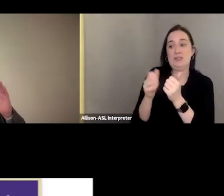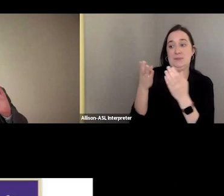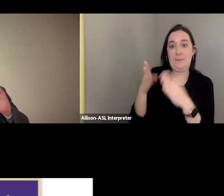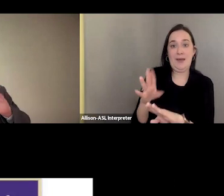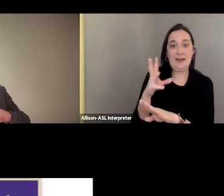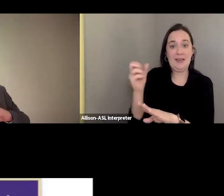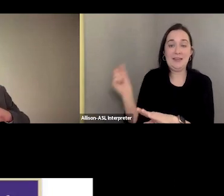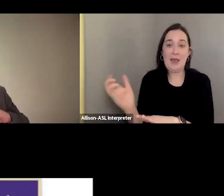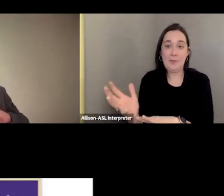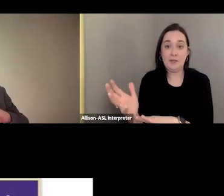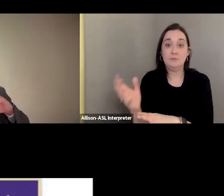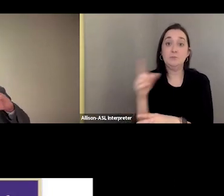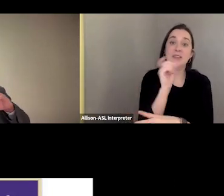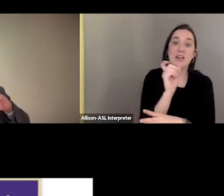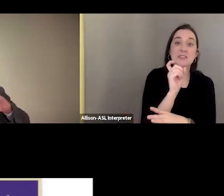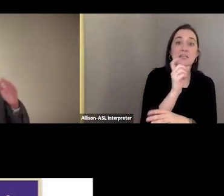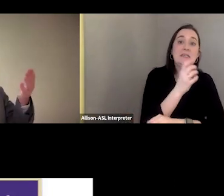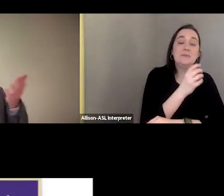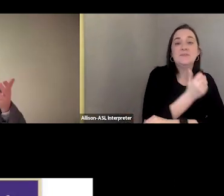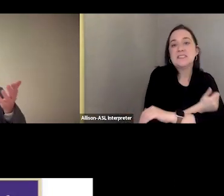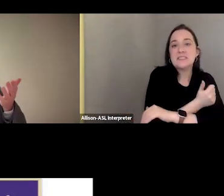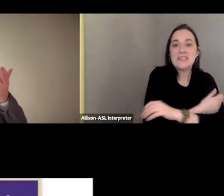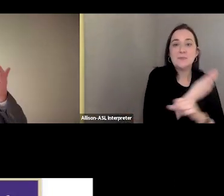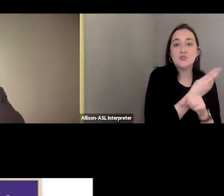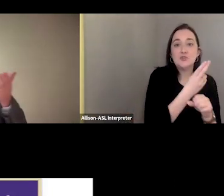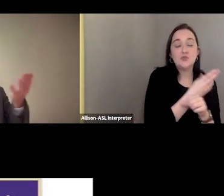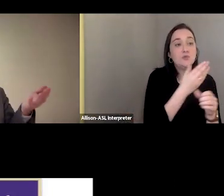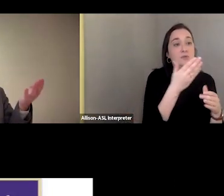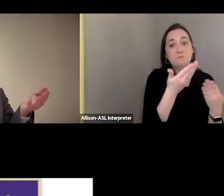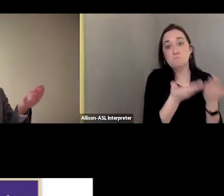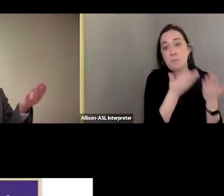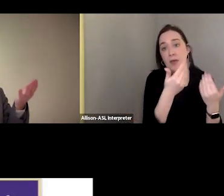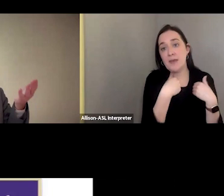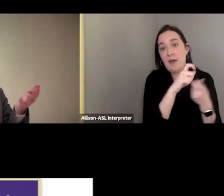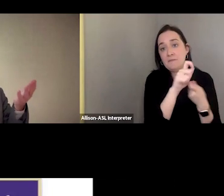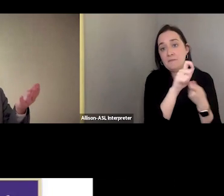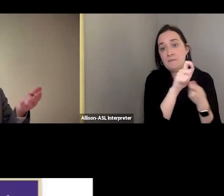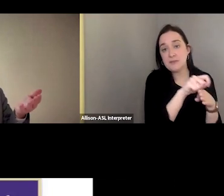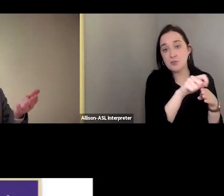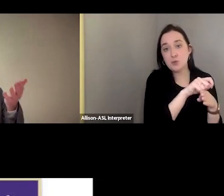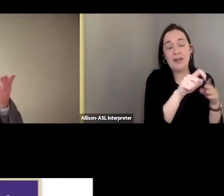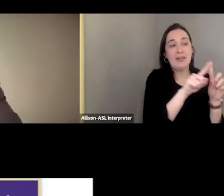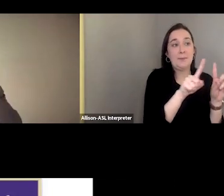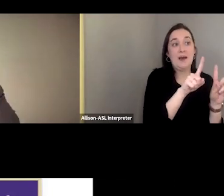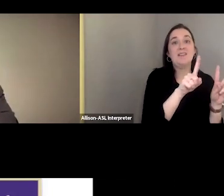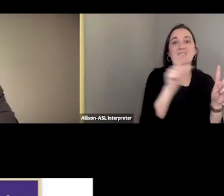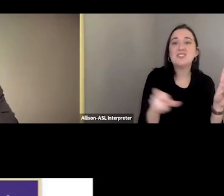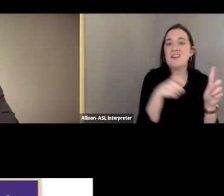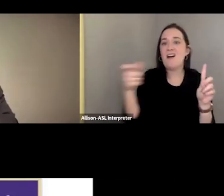who might be trained in substance use, there's a lot of overlap, but there is some uniqueness that is related to gambling and sports betting. And many of those professionals